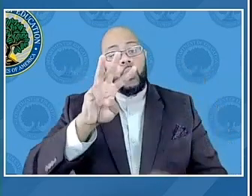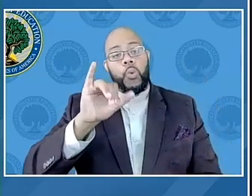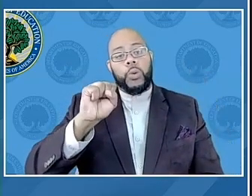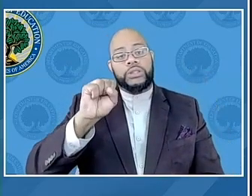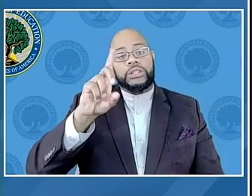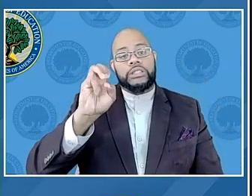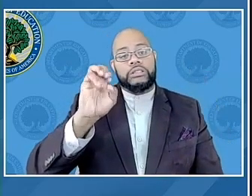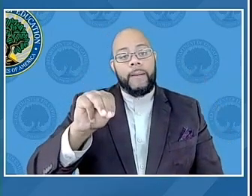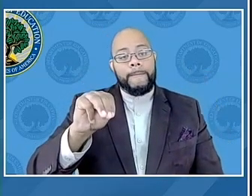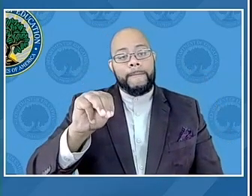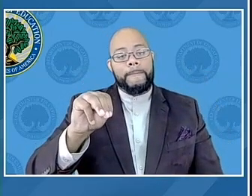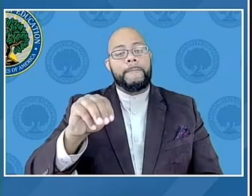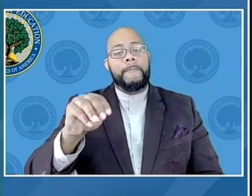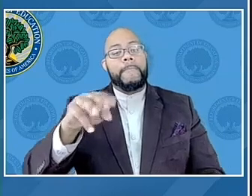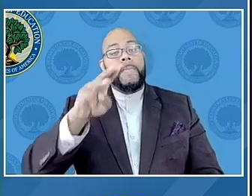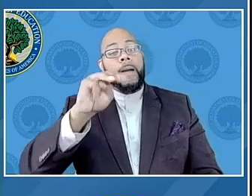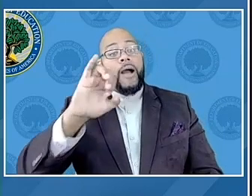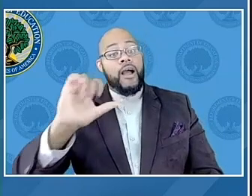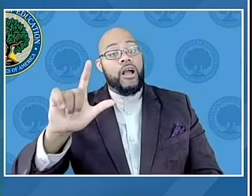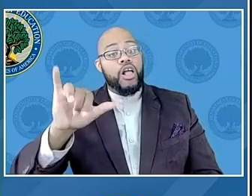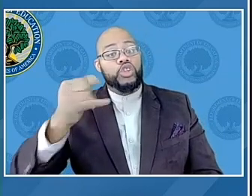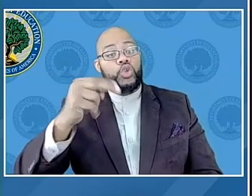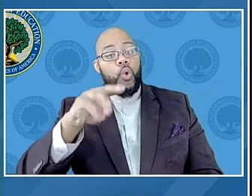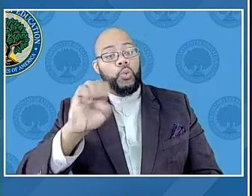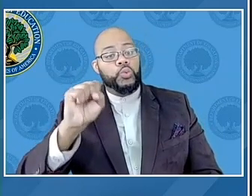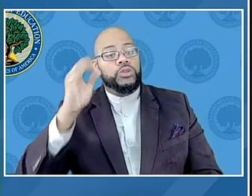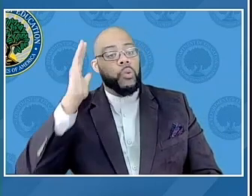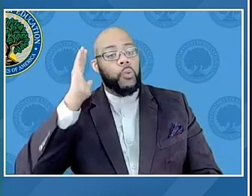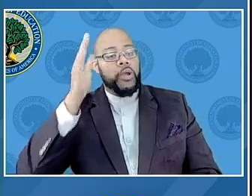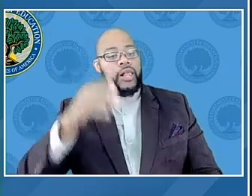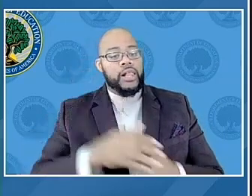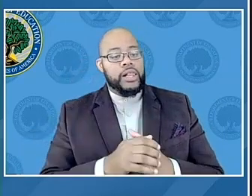Michael Jones will be going off camera and